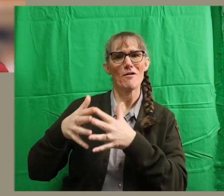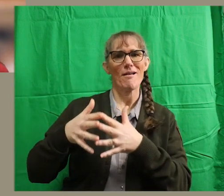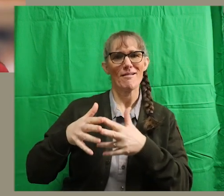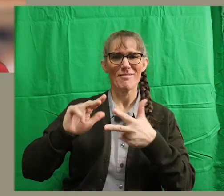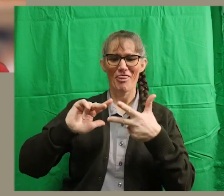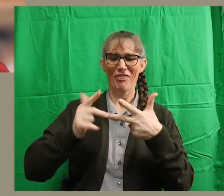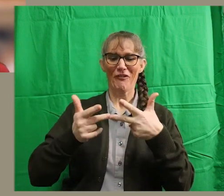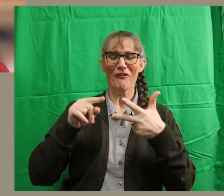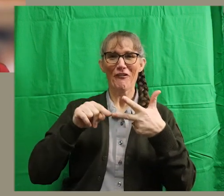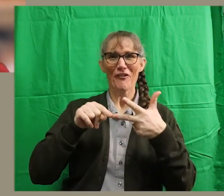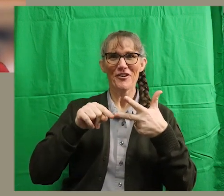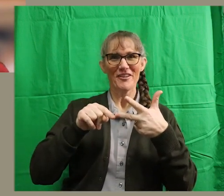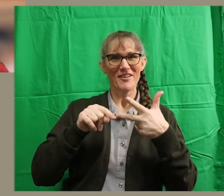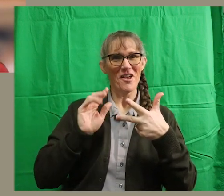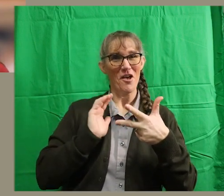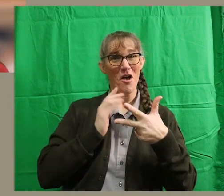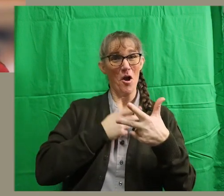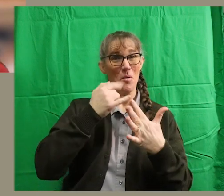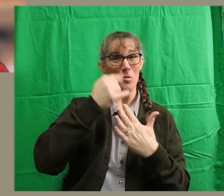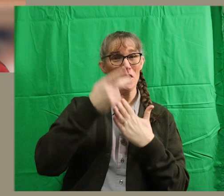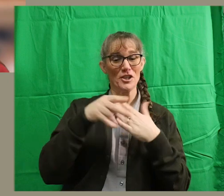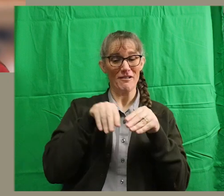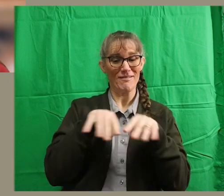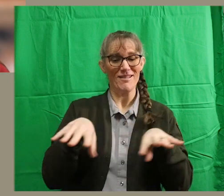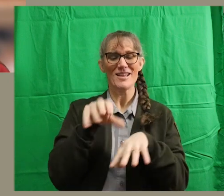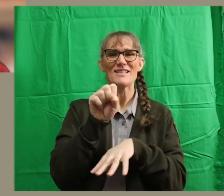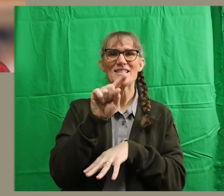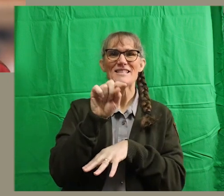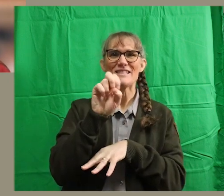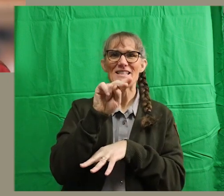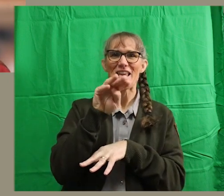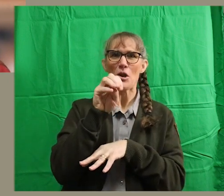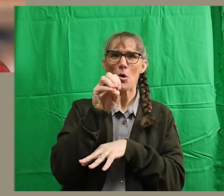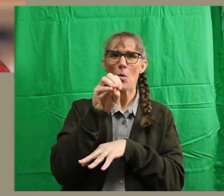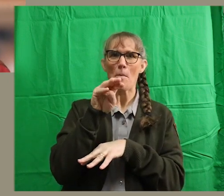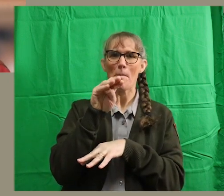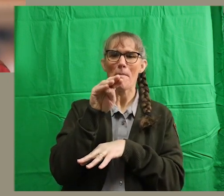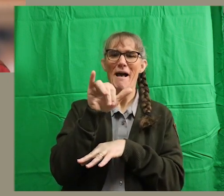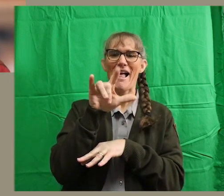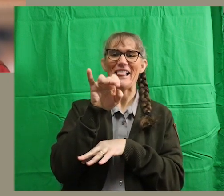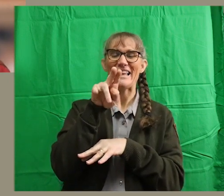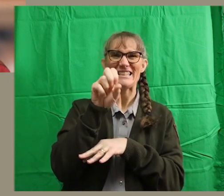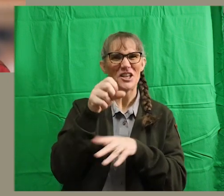and then, specifically for our project on the Stenomylines, they're a unique group of Miocene